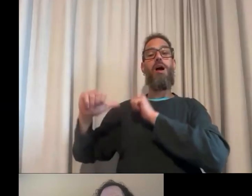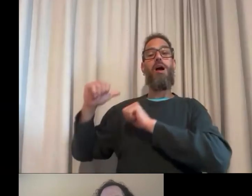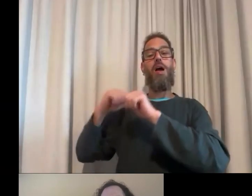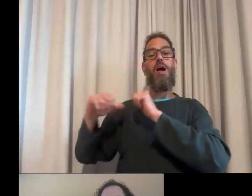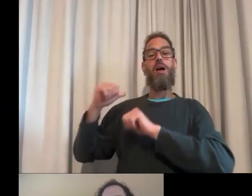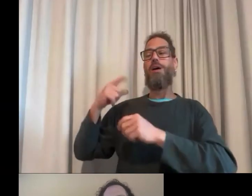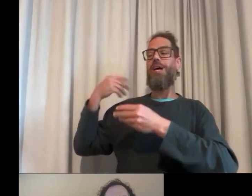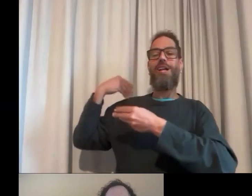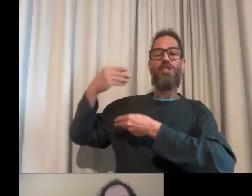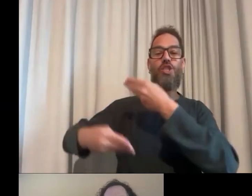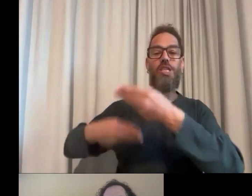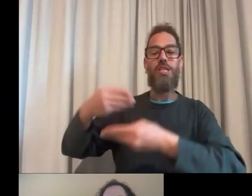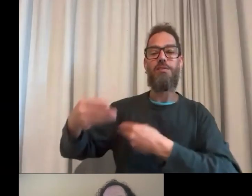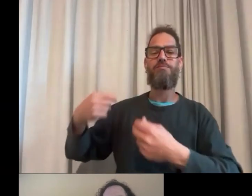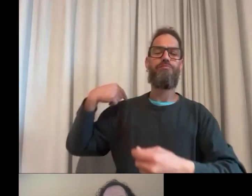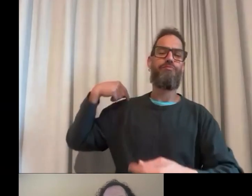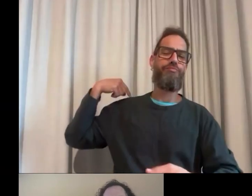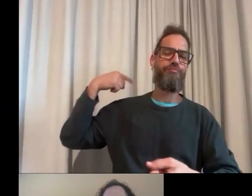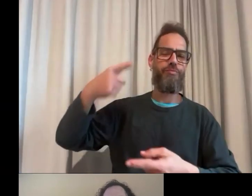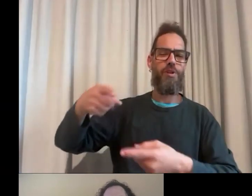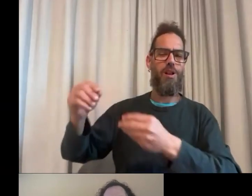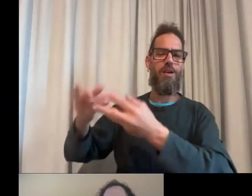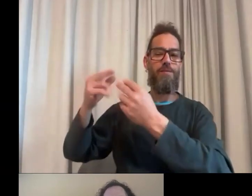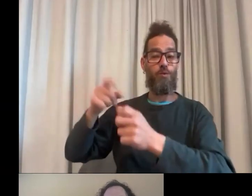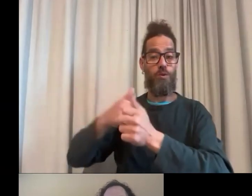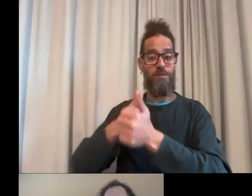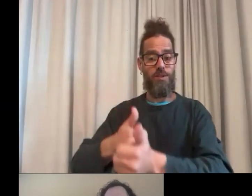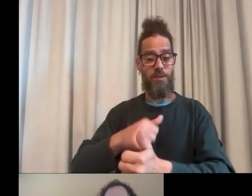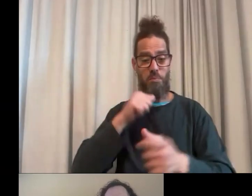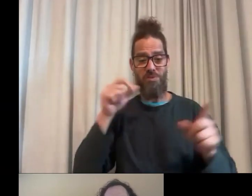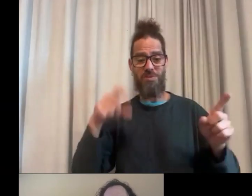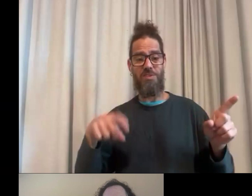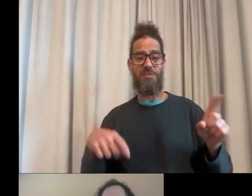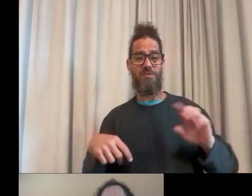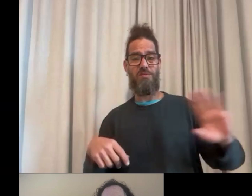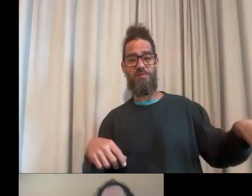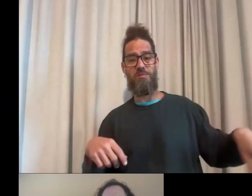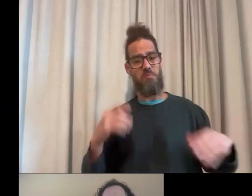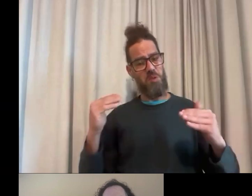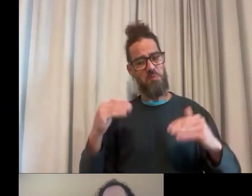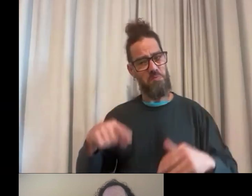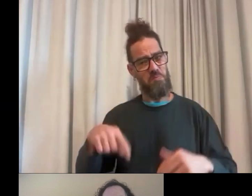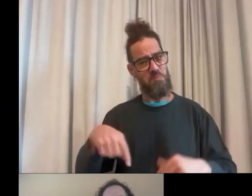yeah, so legacy documents don't have to conform.